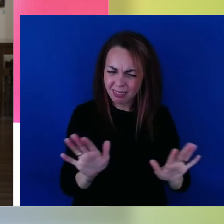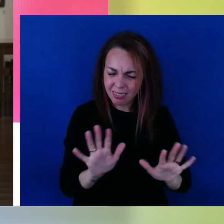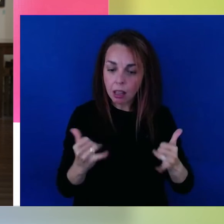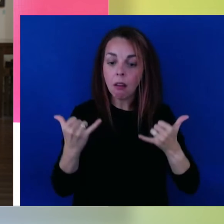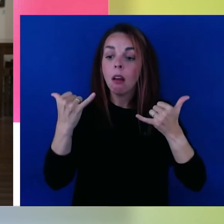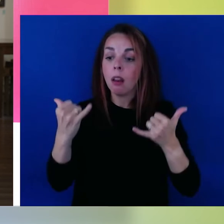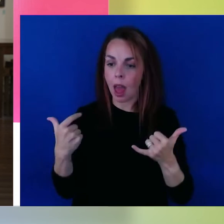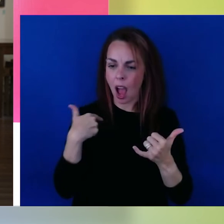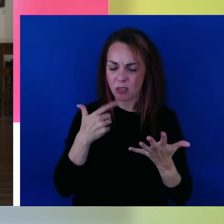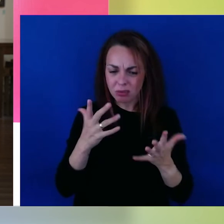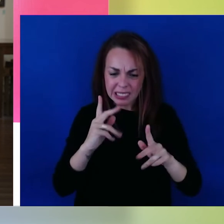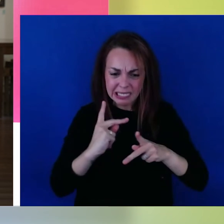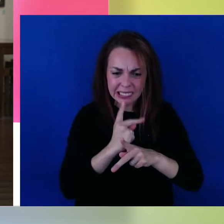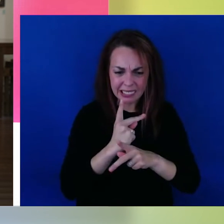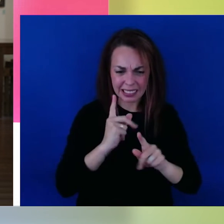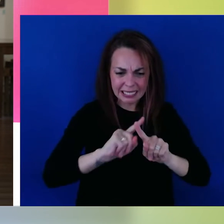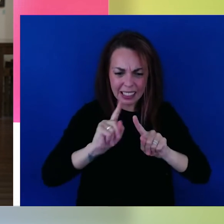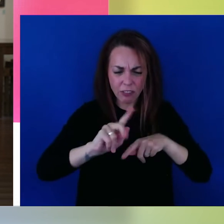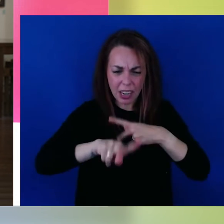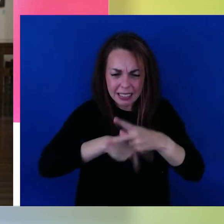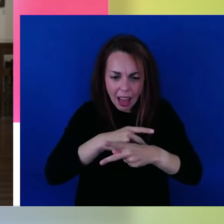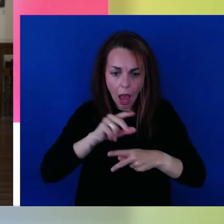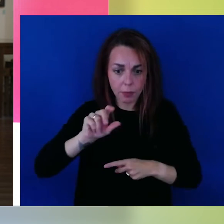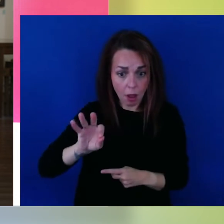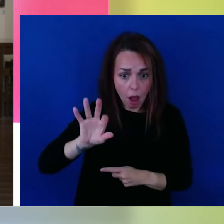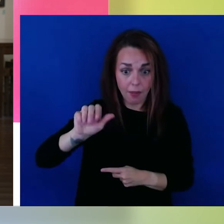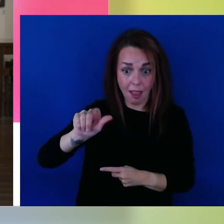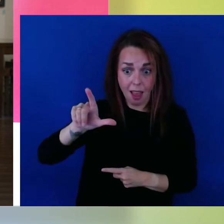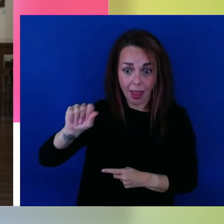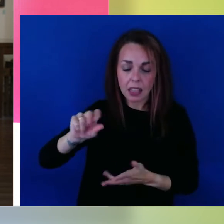the many forms of ALS was to collect as much data